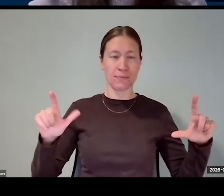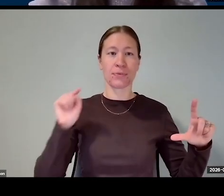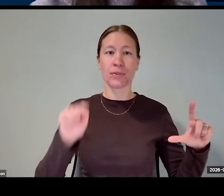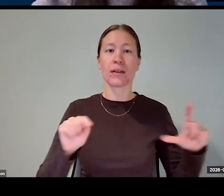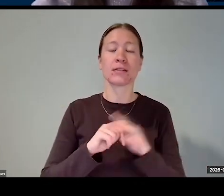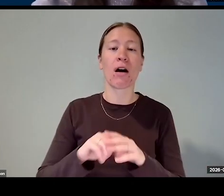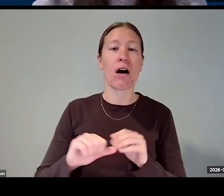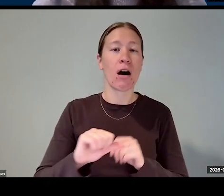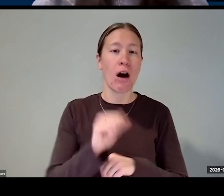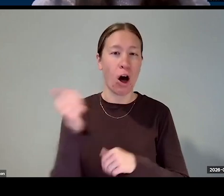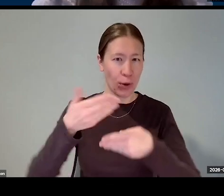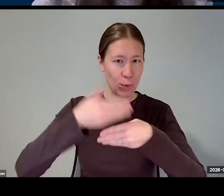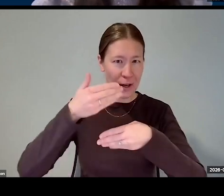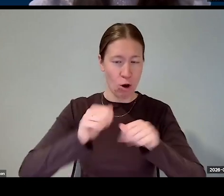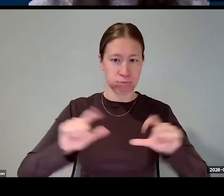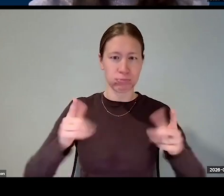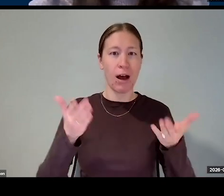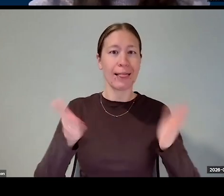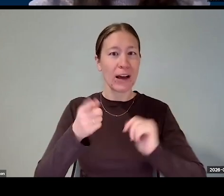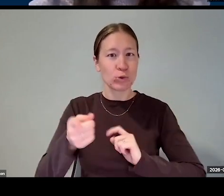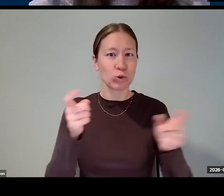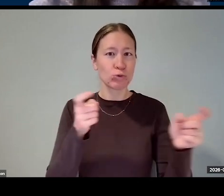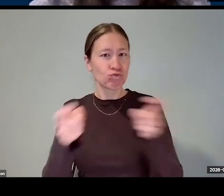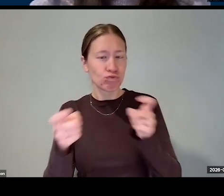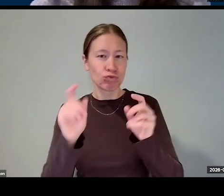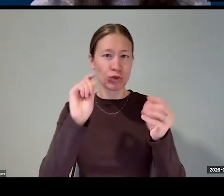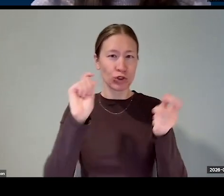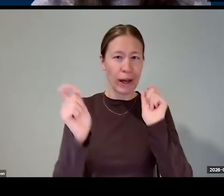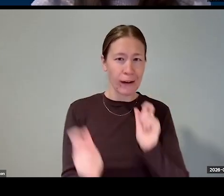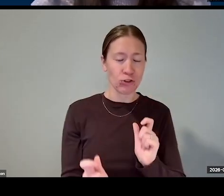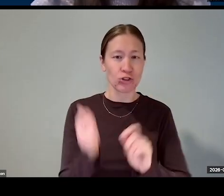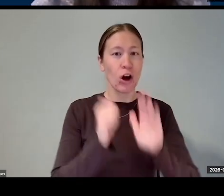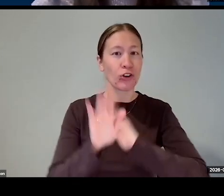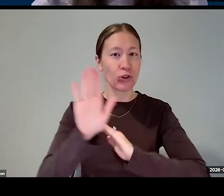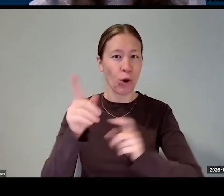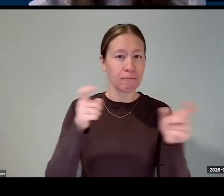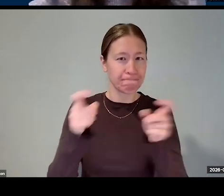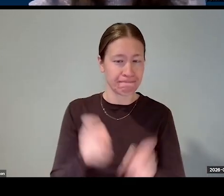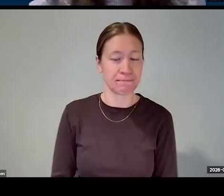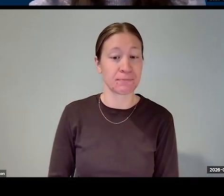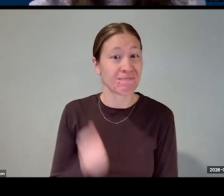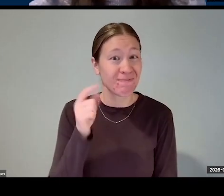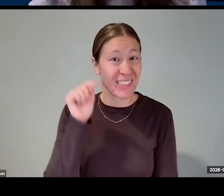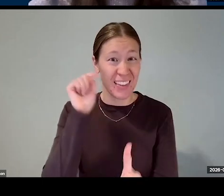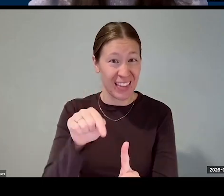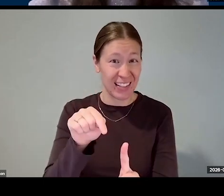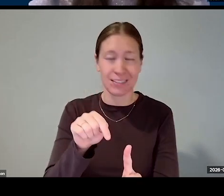to edit the slide theme. As a reminder, this is not for adding content to your slide deck, it is